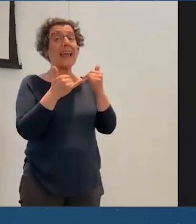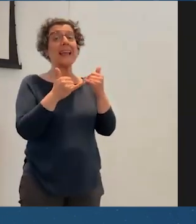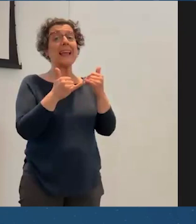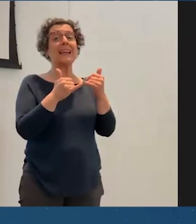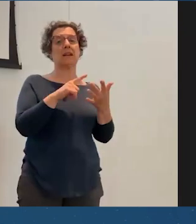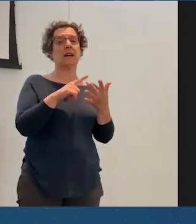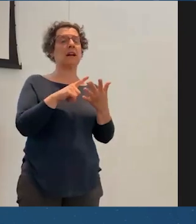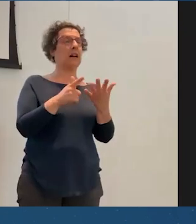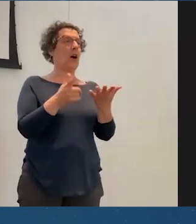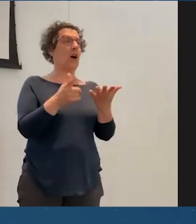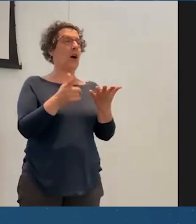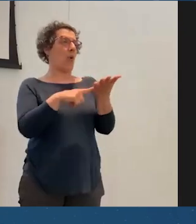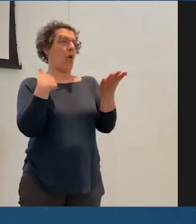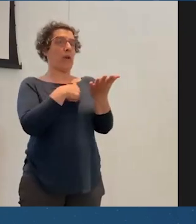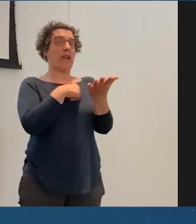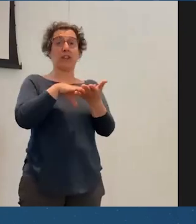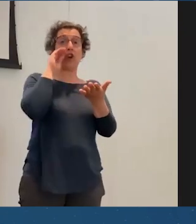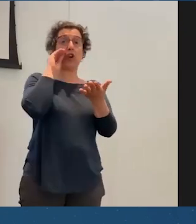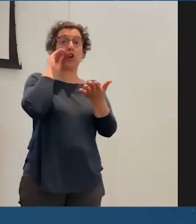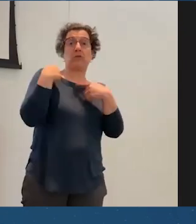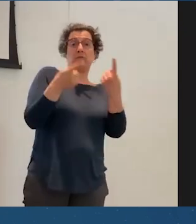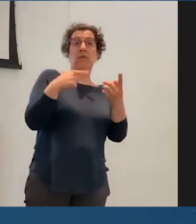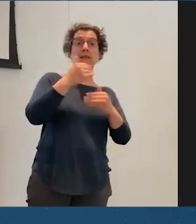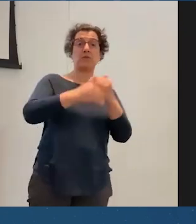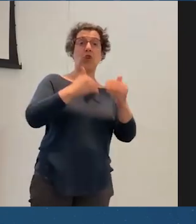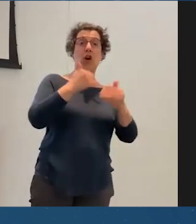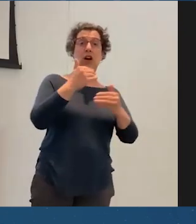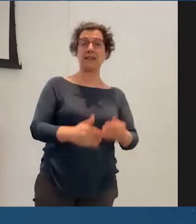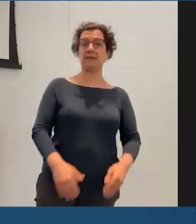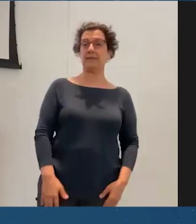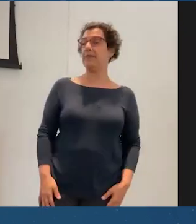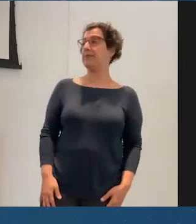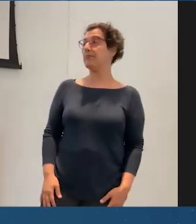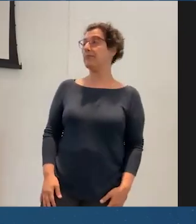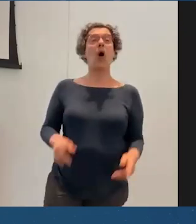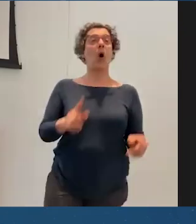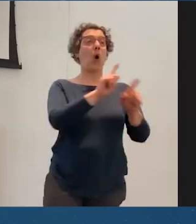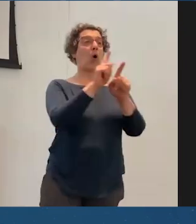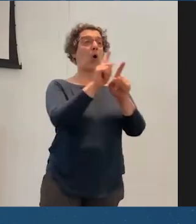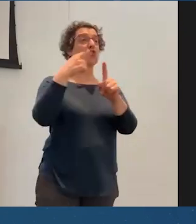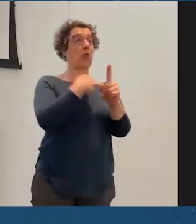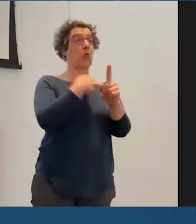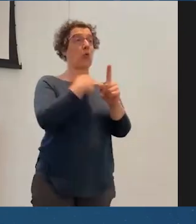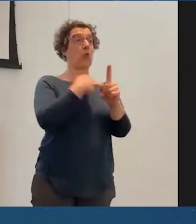and what we've learned throughout the process. But we really also think about co-design,